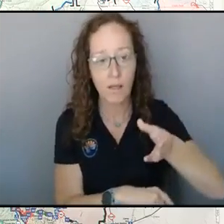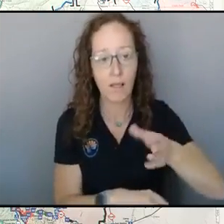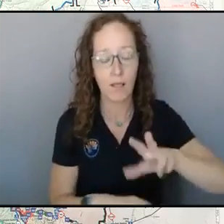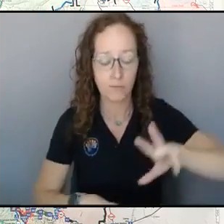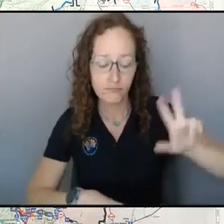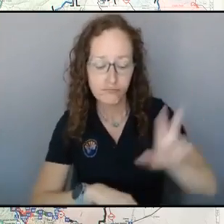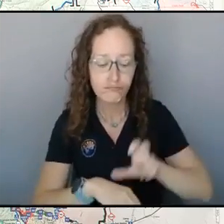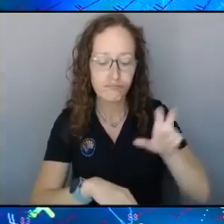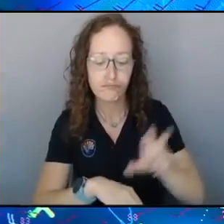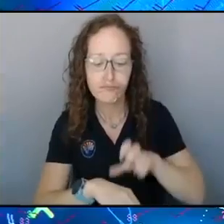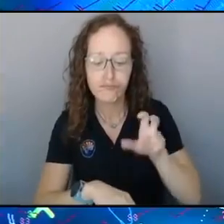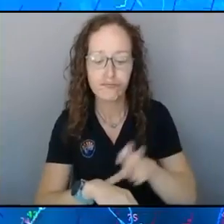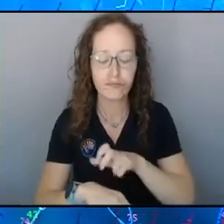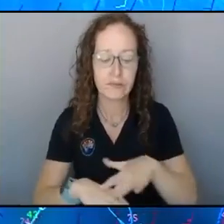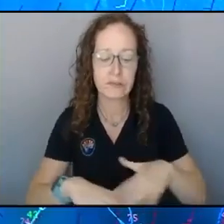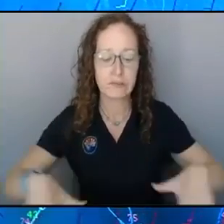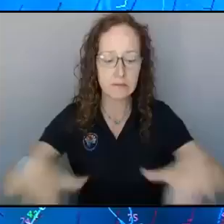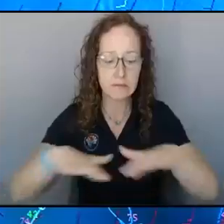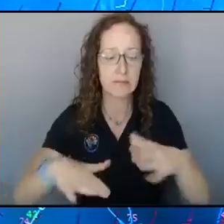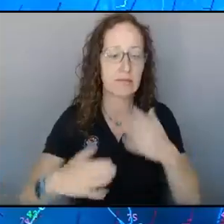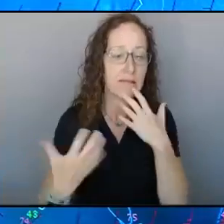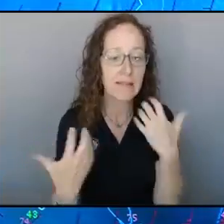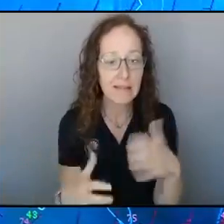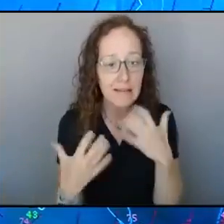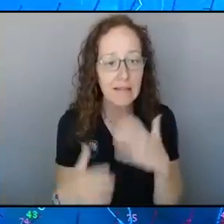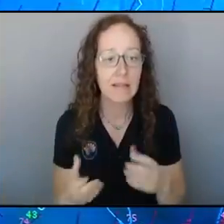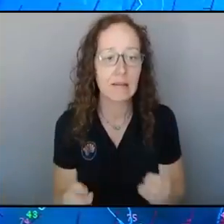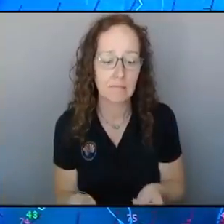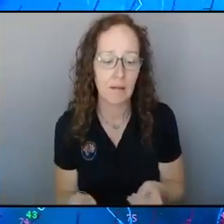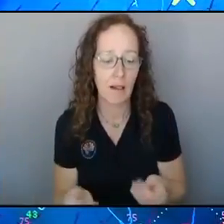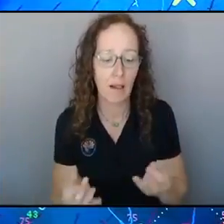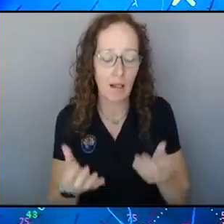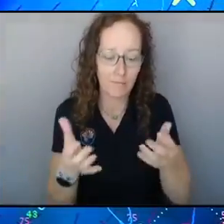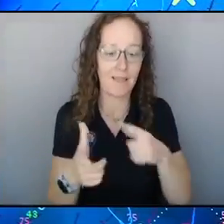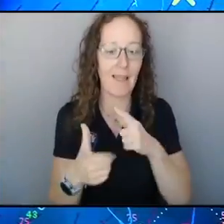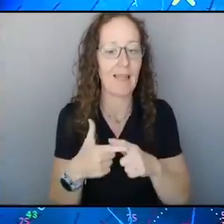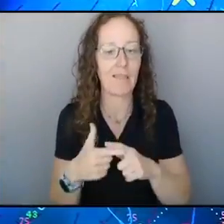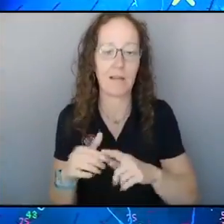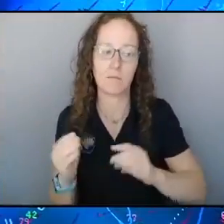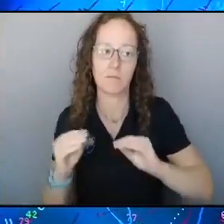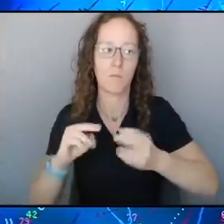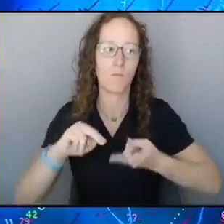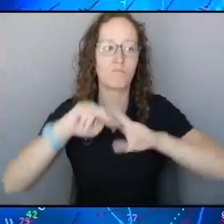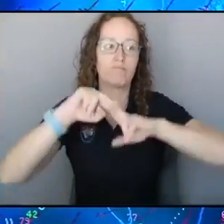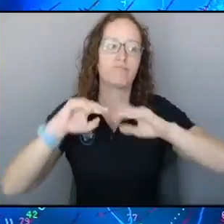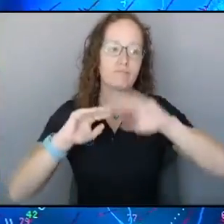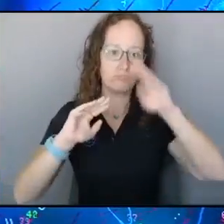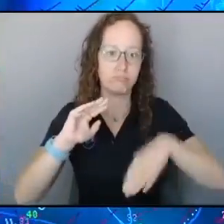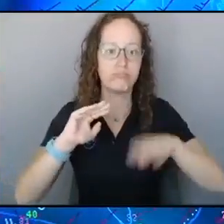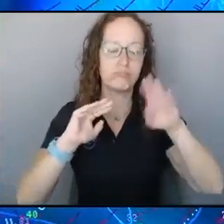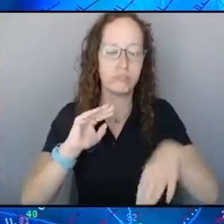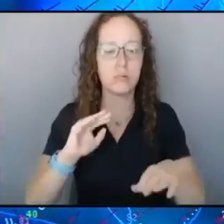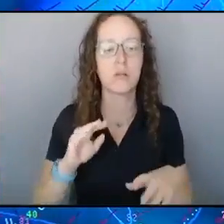going to enhance our instability and that and amongst this moisture is going to give us the rise of